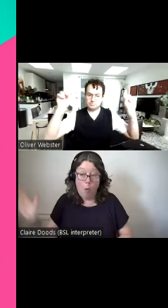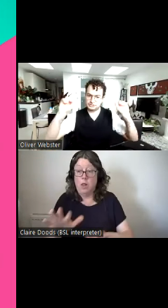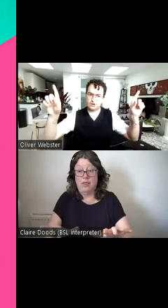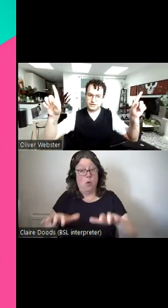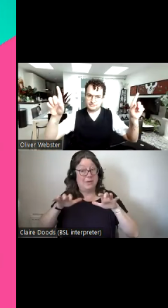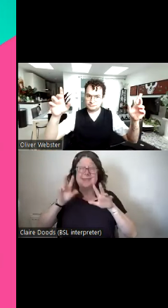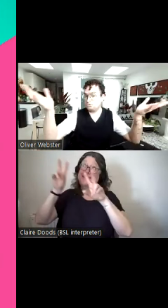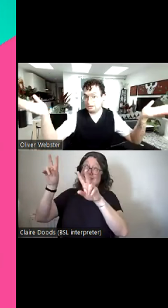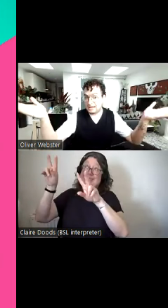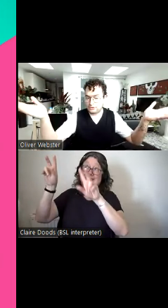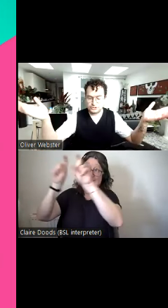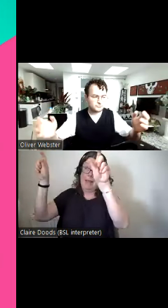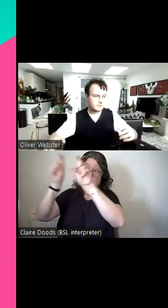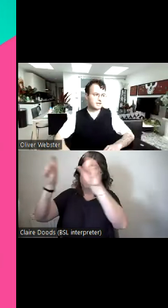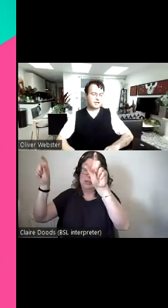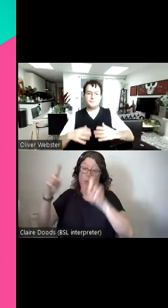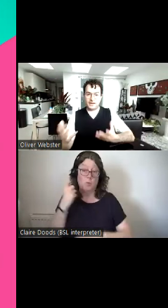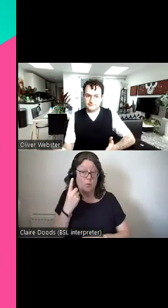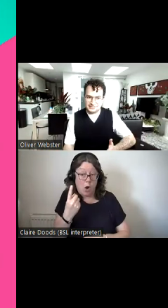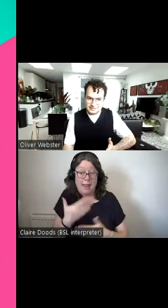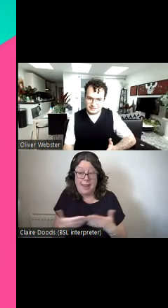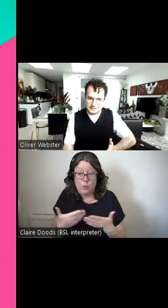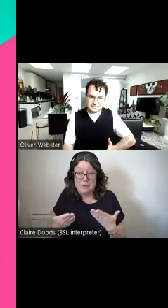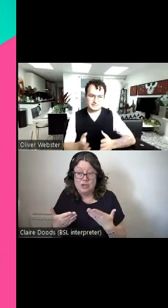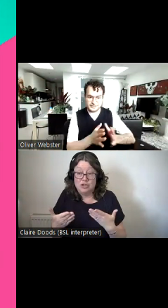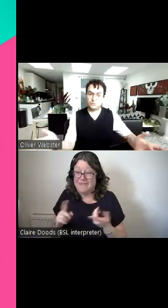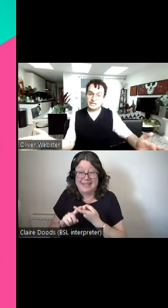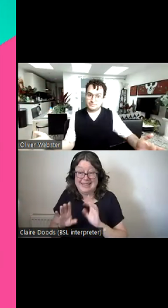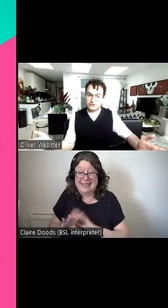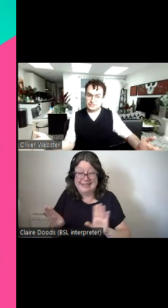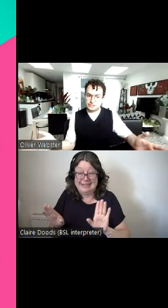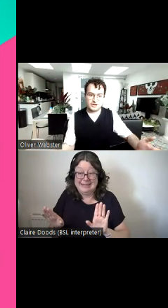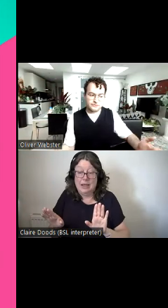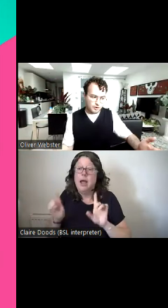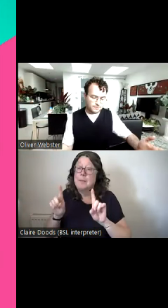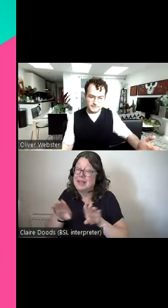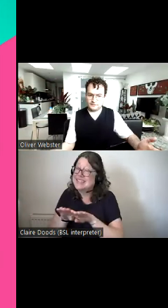but it's only in one language. The benefit of this is that it's an equal experience to everyone.